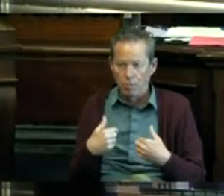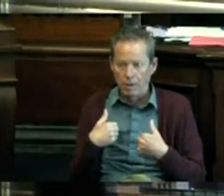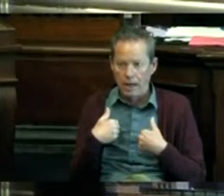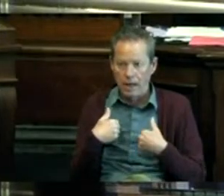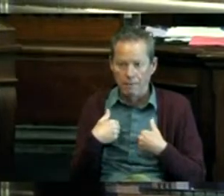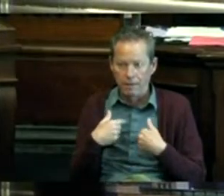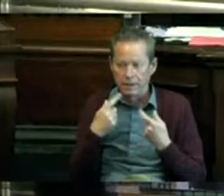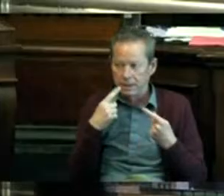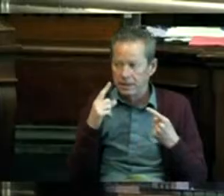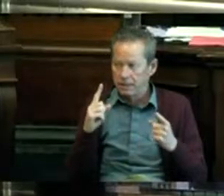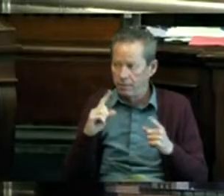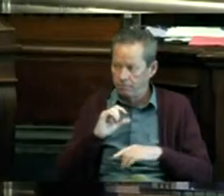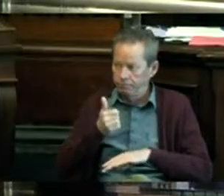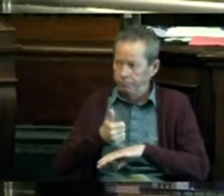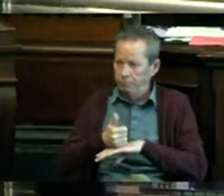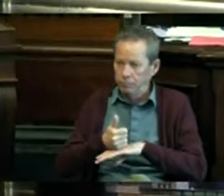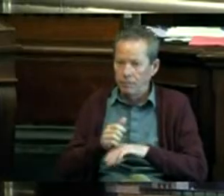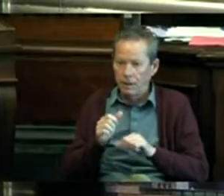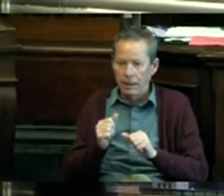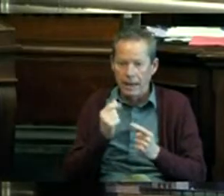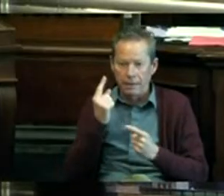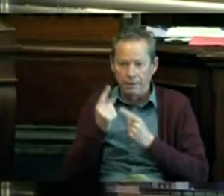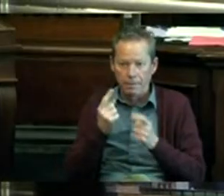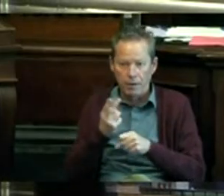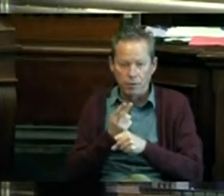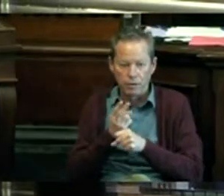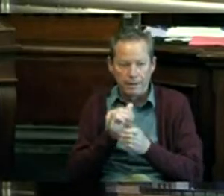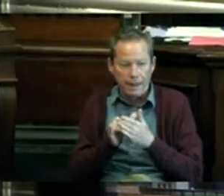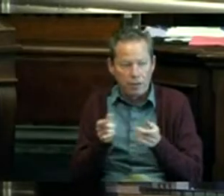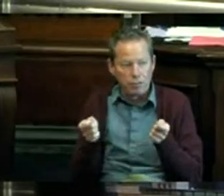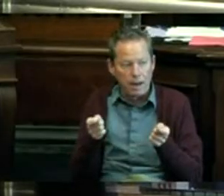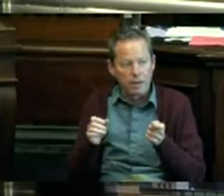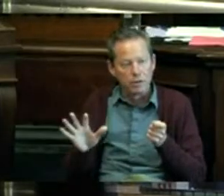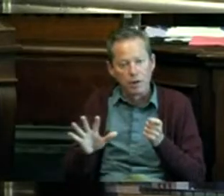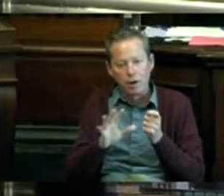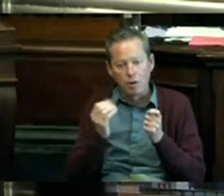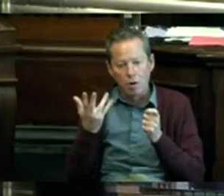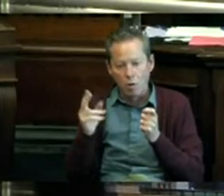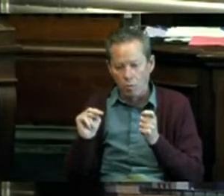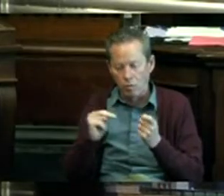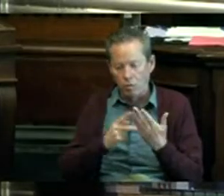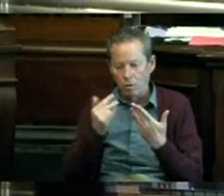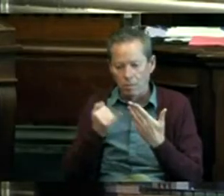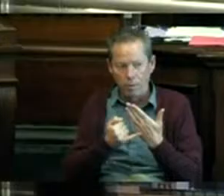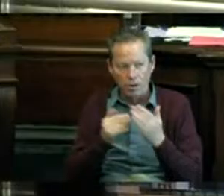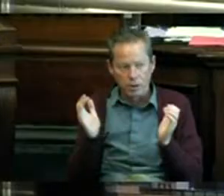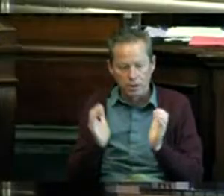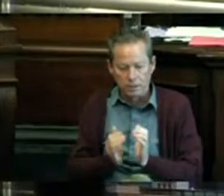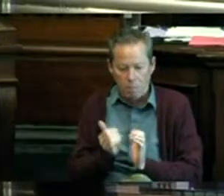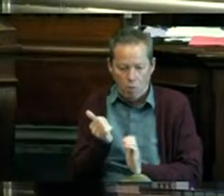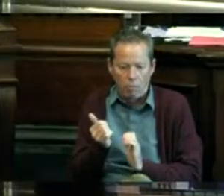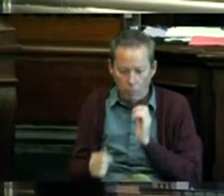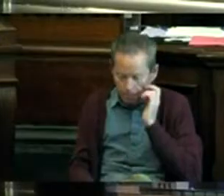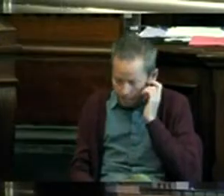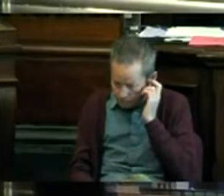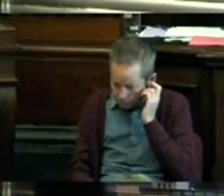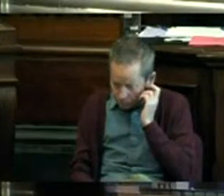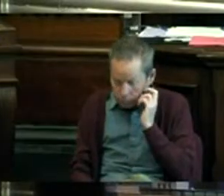out so that other departments in the future, once we have a very successful implementation, can